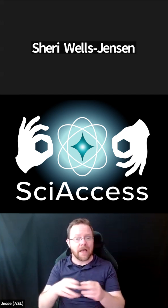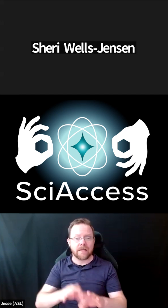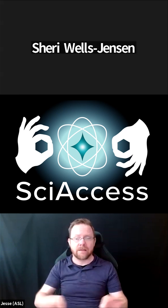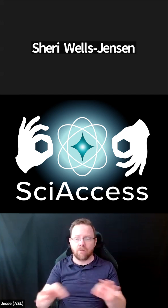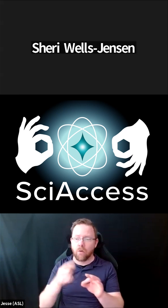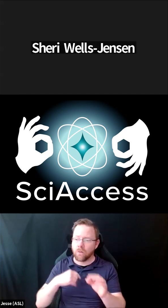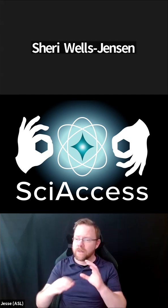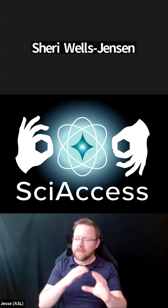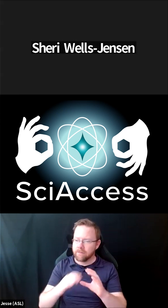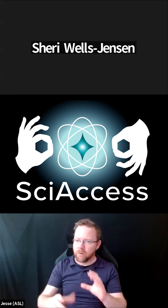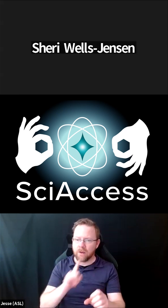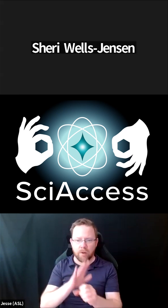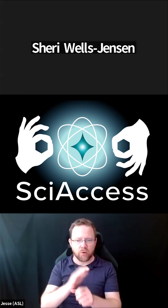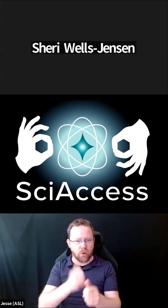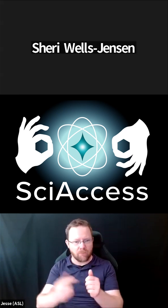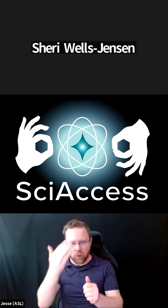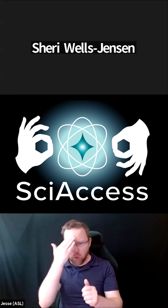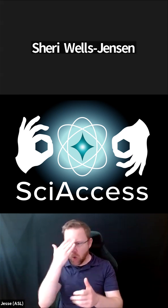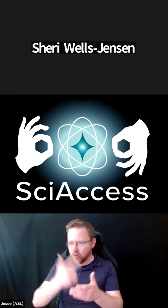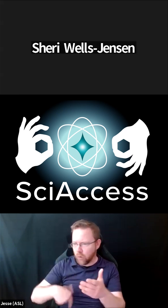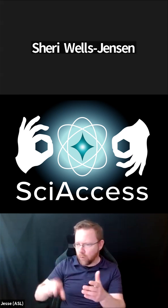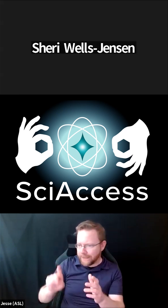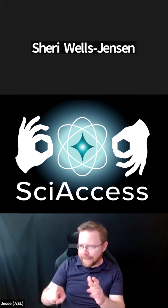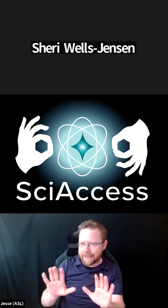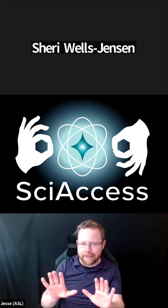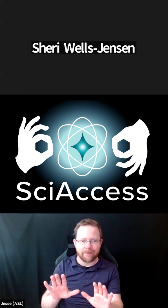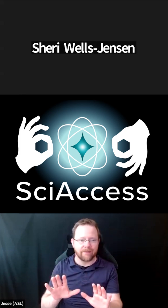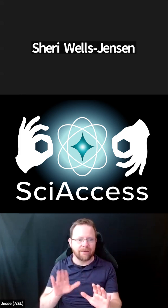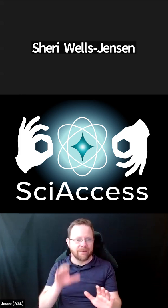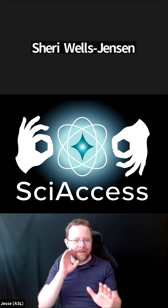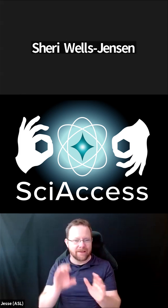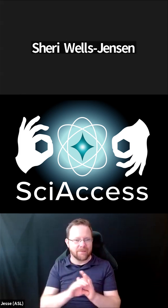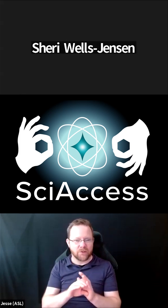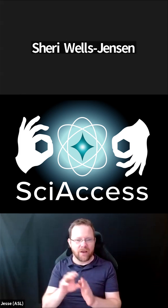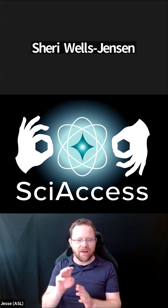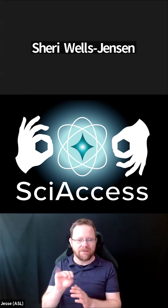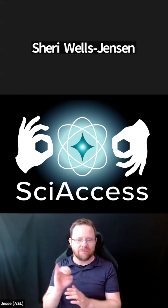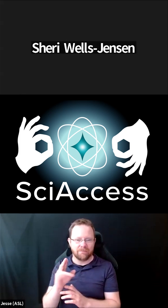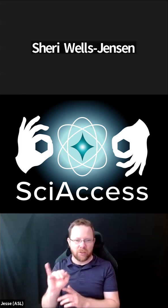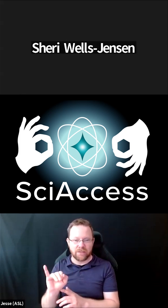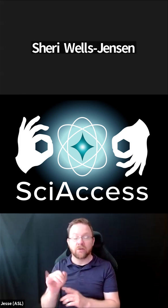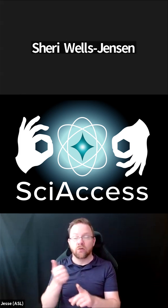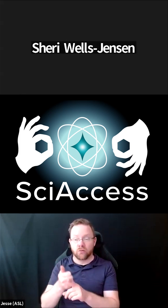This is a picture of Michi who is a wheelchair user doing her analog.